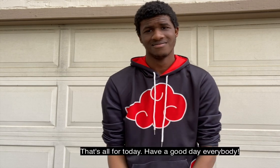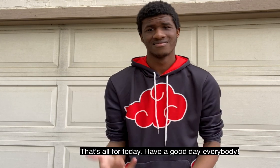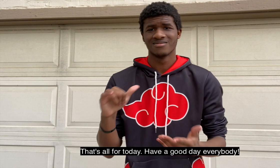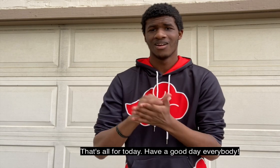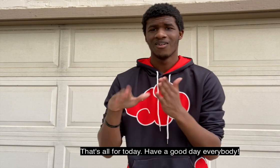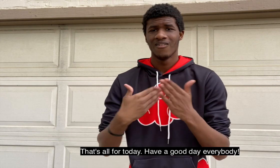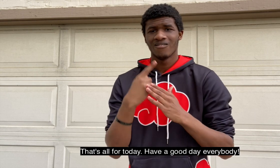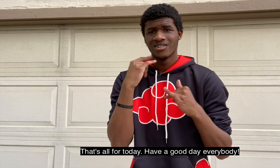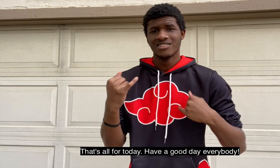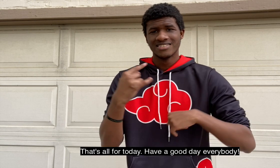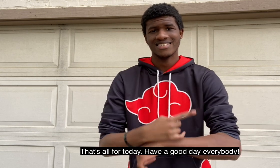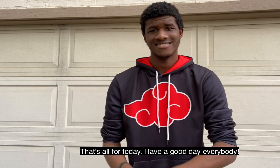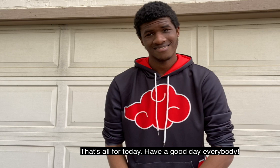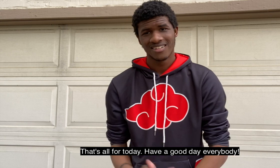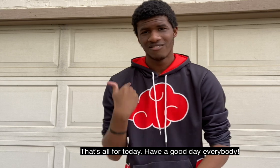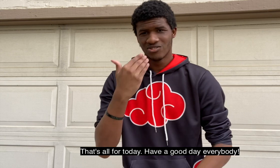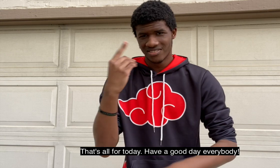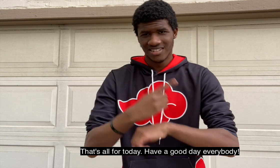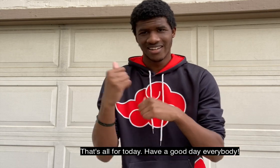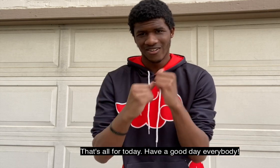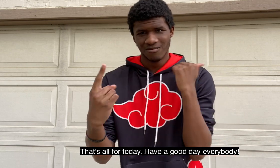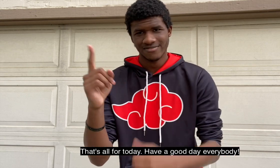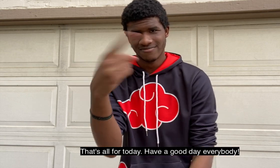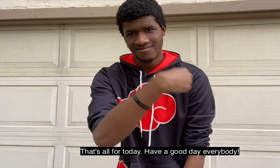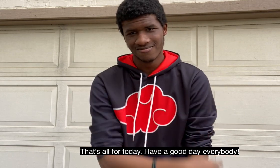That's all for today. Have a good day everybody!